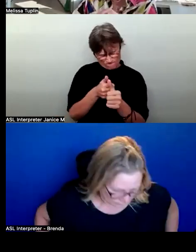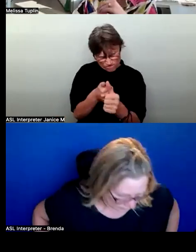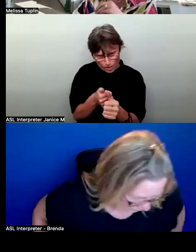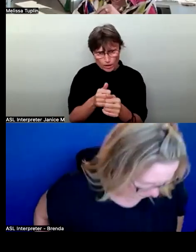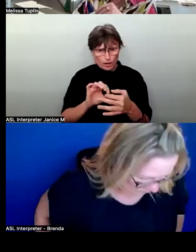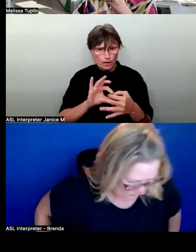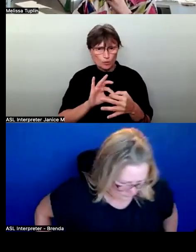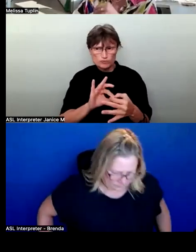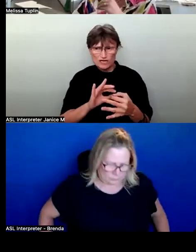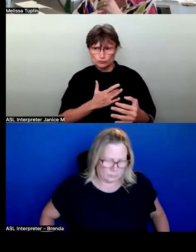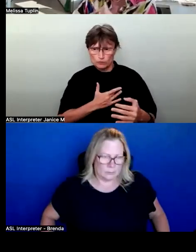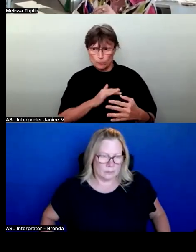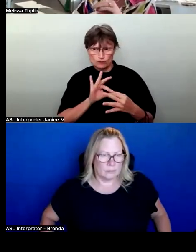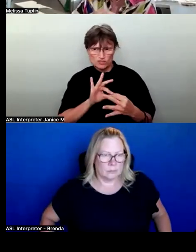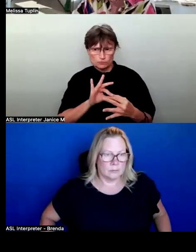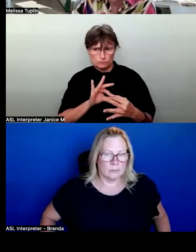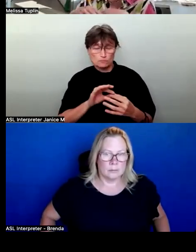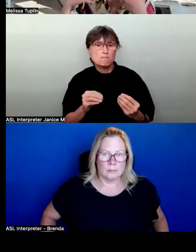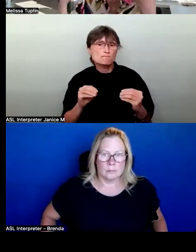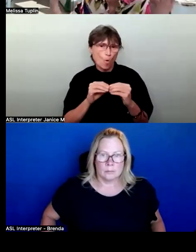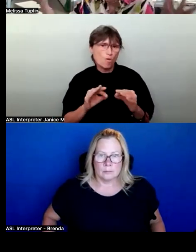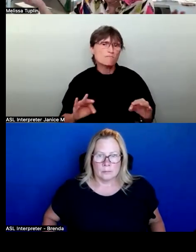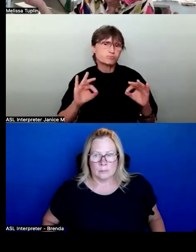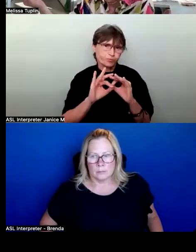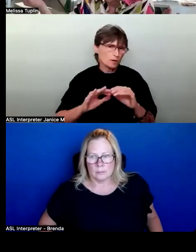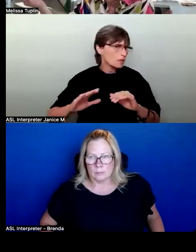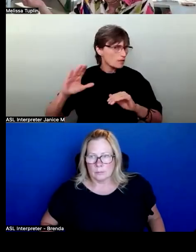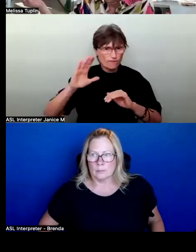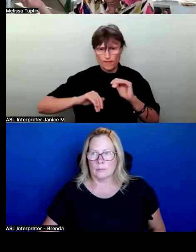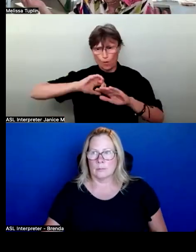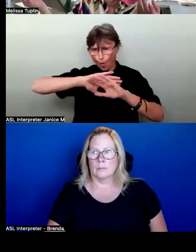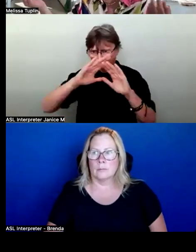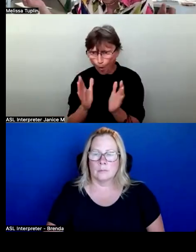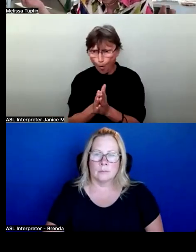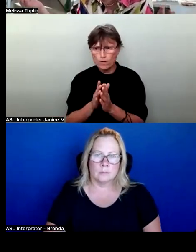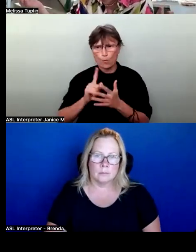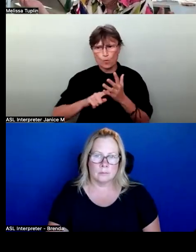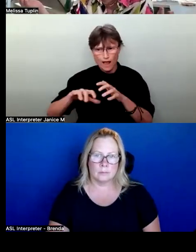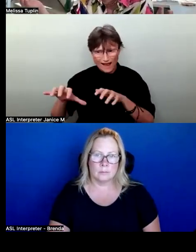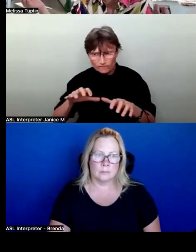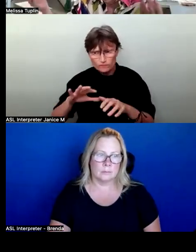always be of more value than just the total number of activities or audience members.